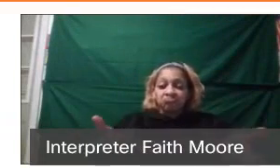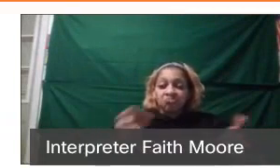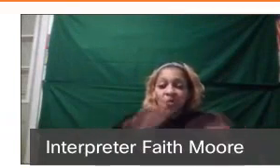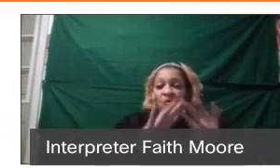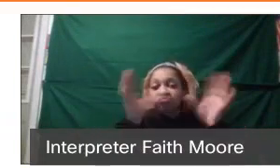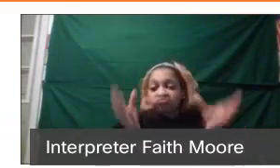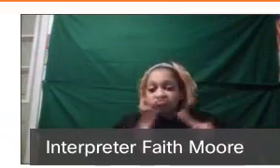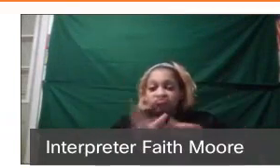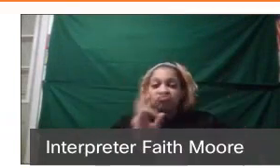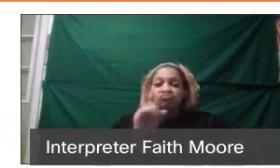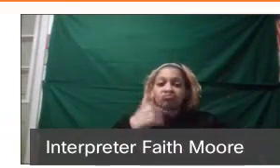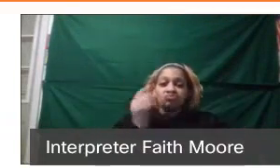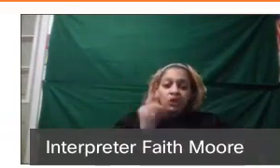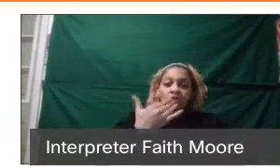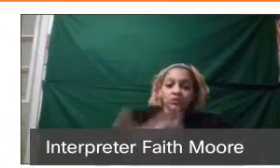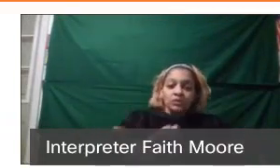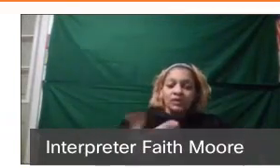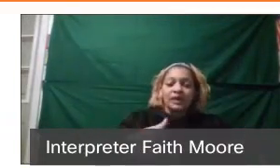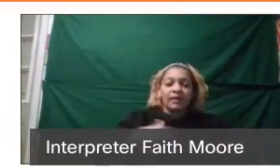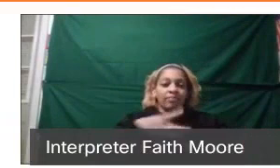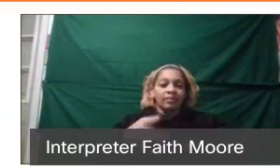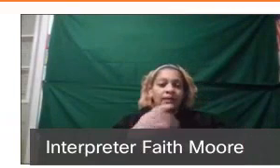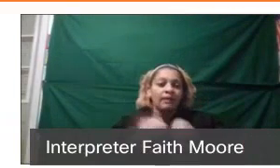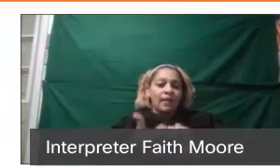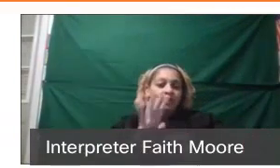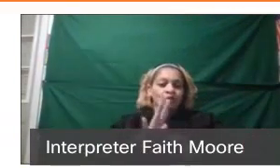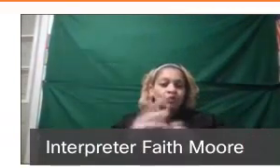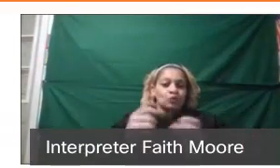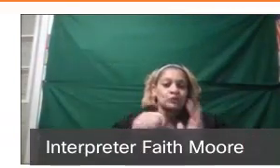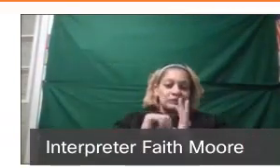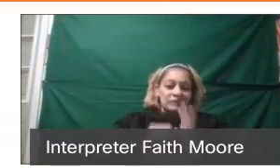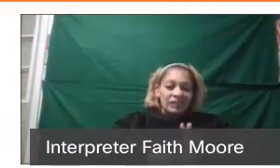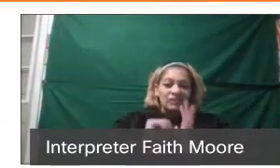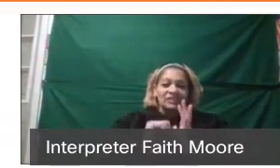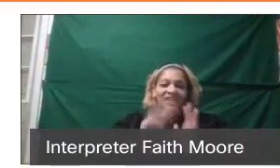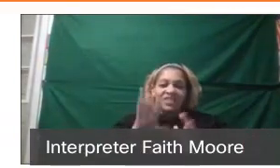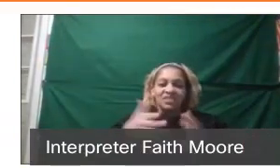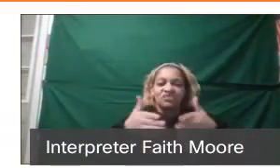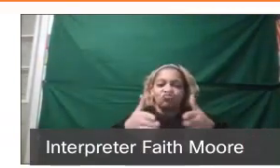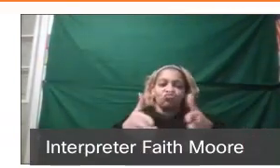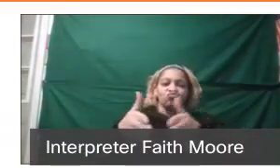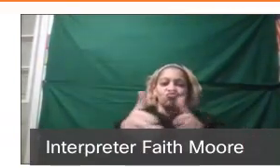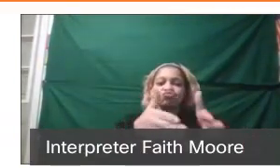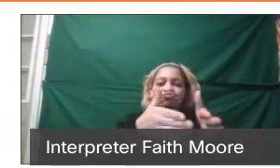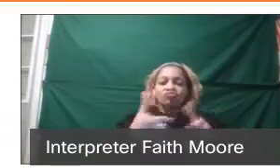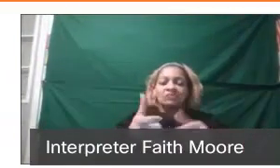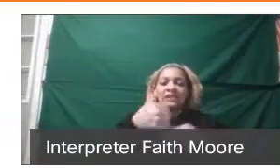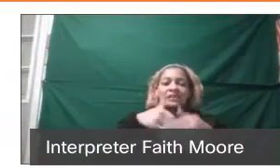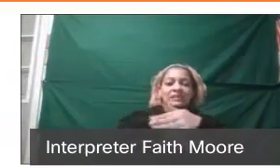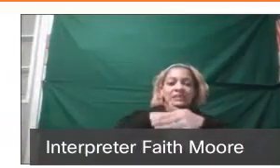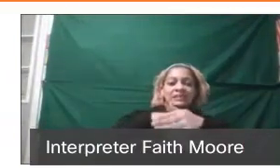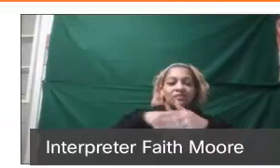Really like, how you're stressing to make the trail accessible to the neighborhood. It goes through.